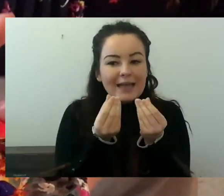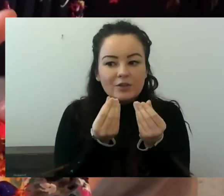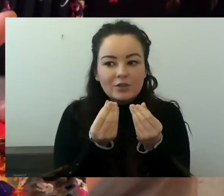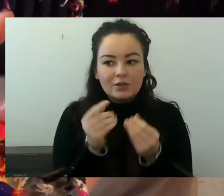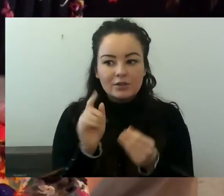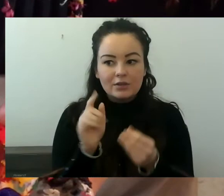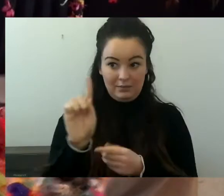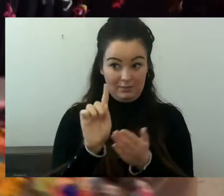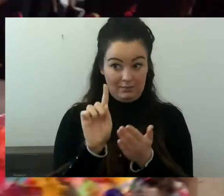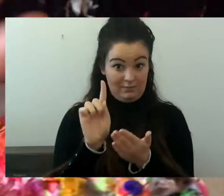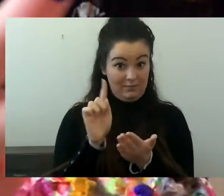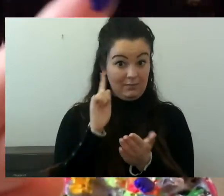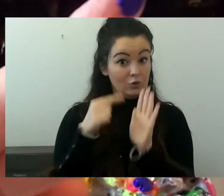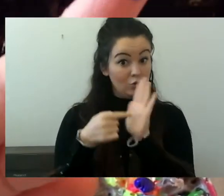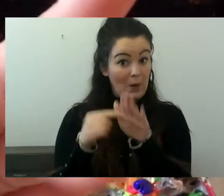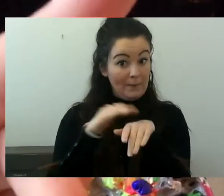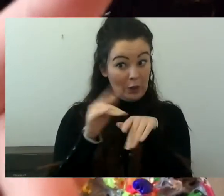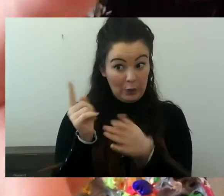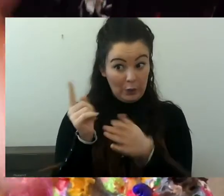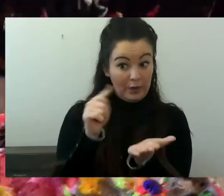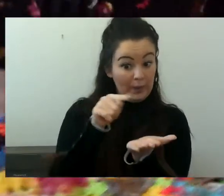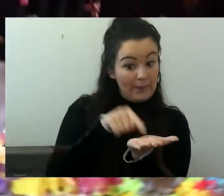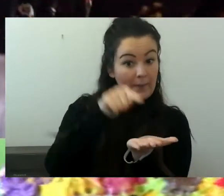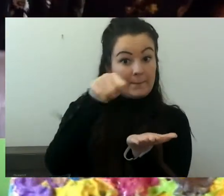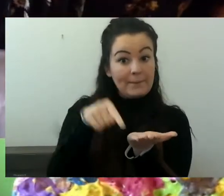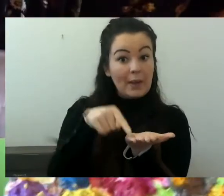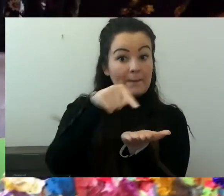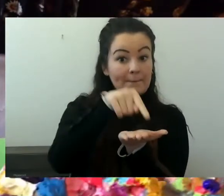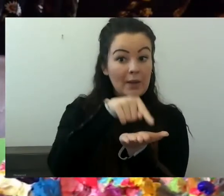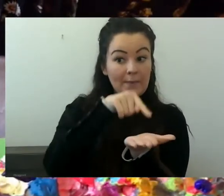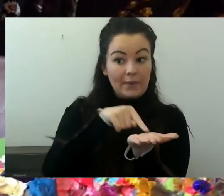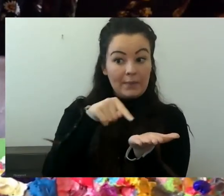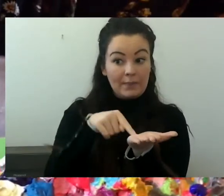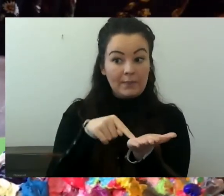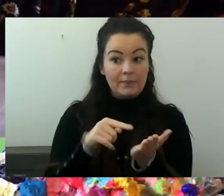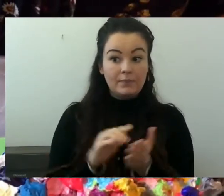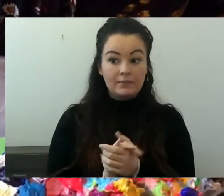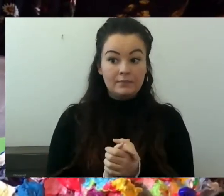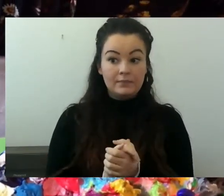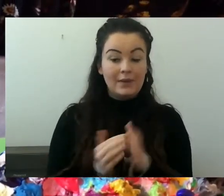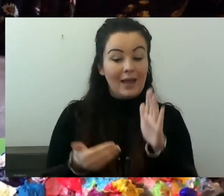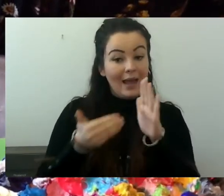and textures so I'm going to put my finger in the blue and I'm just going to put some little